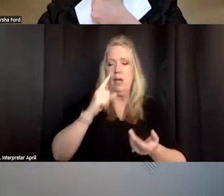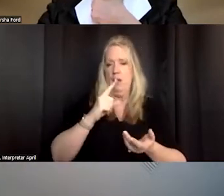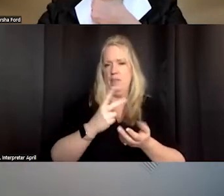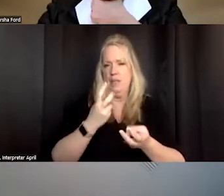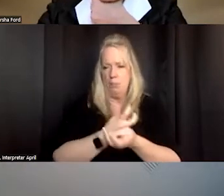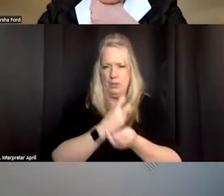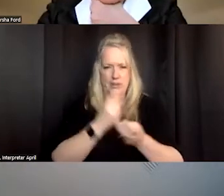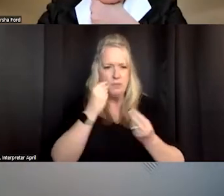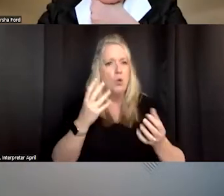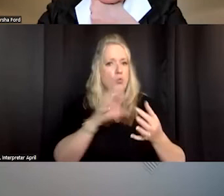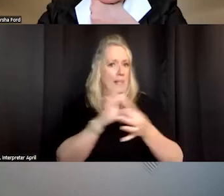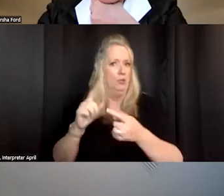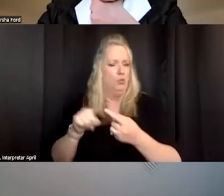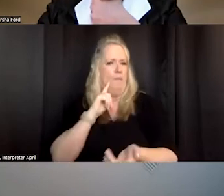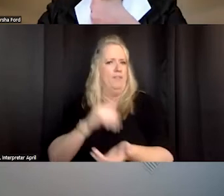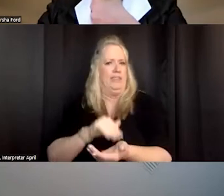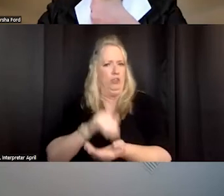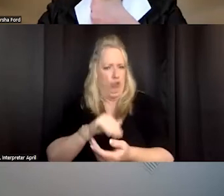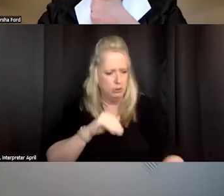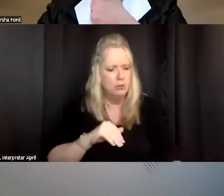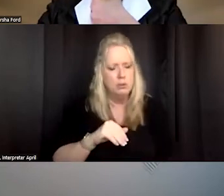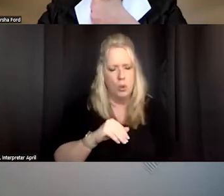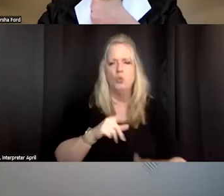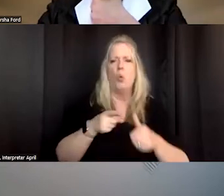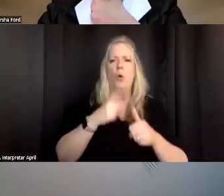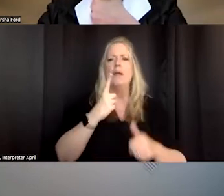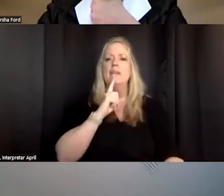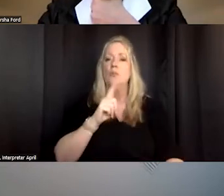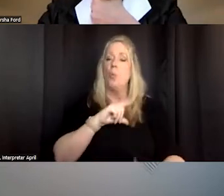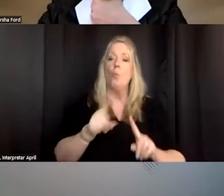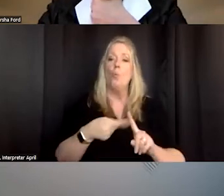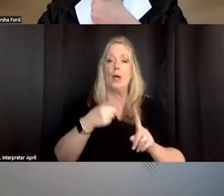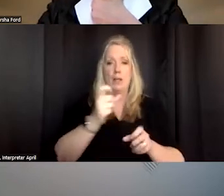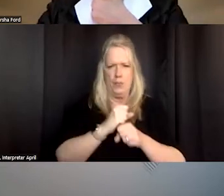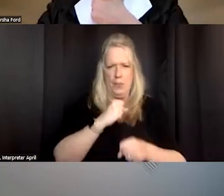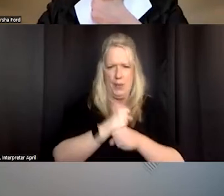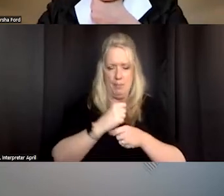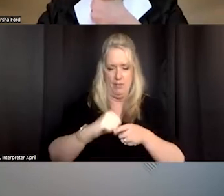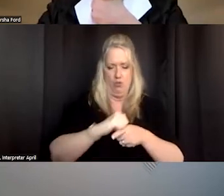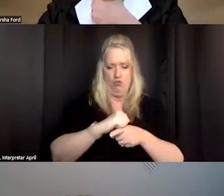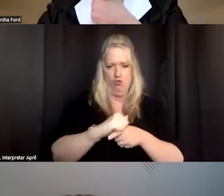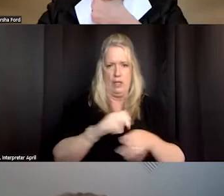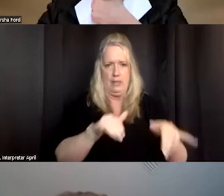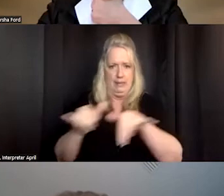PHYSICIANS. ONE OF THEM IS, THAT WHEN THEY MADE THE TRAINING STANDARD. WHEN YOU KNOW YOU WERE